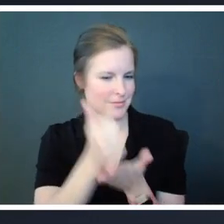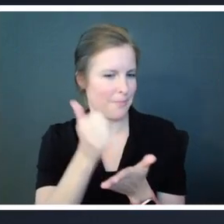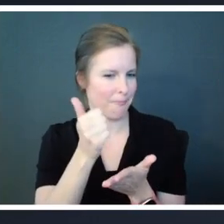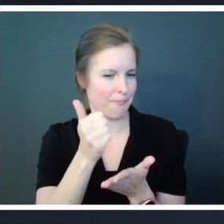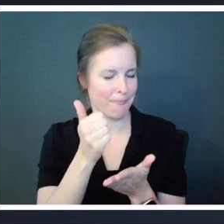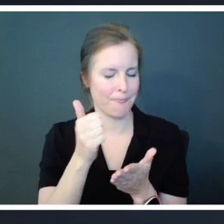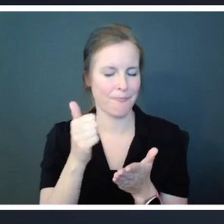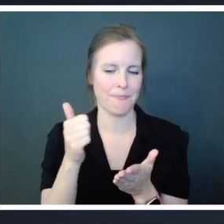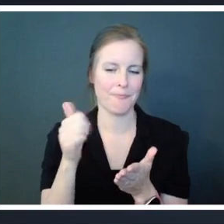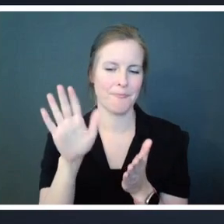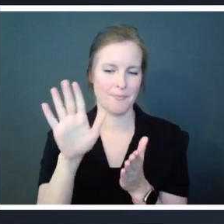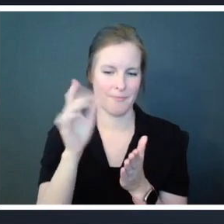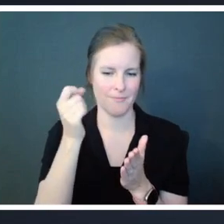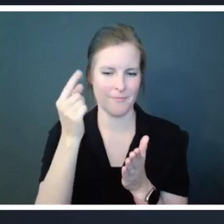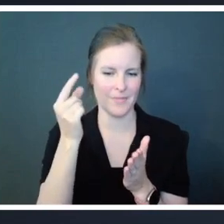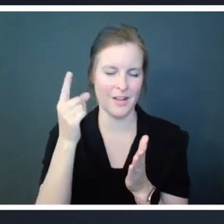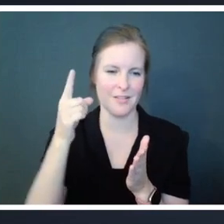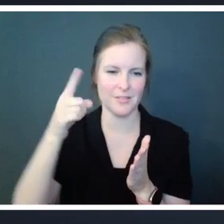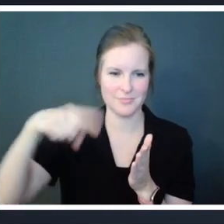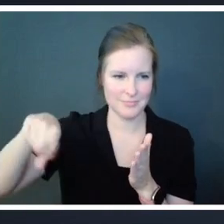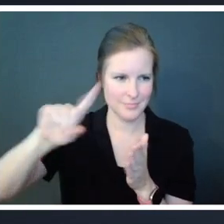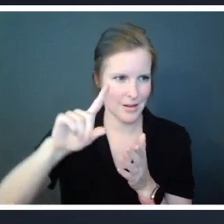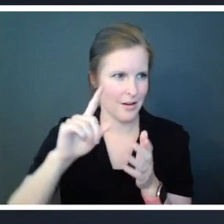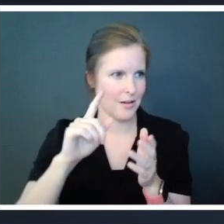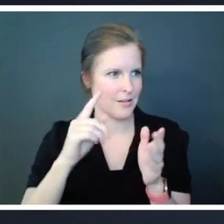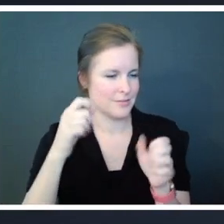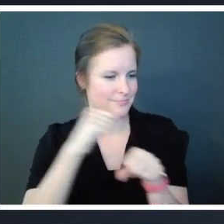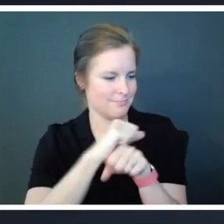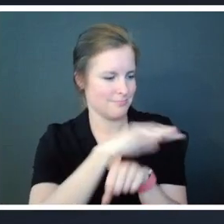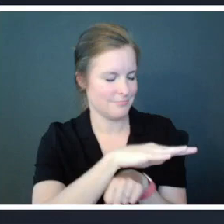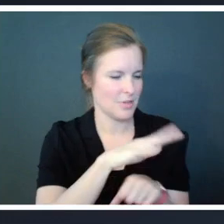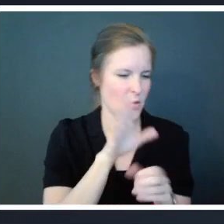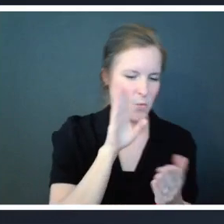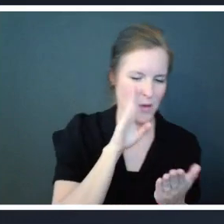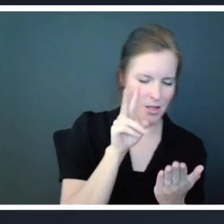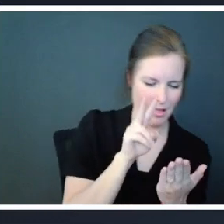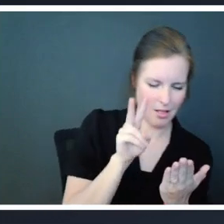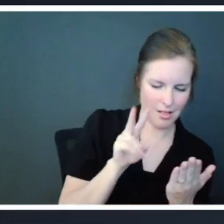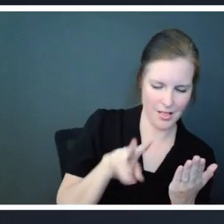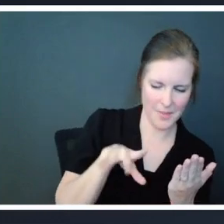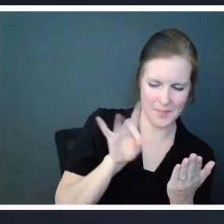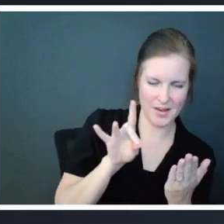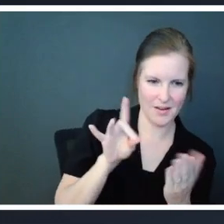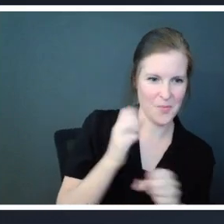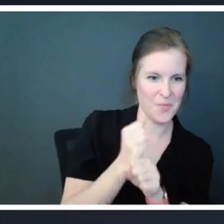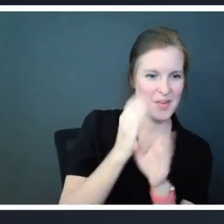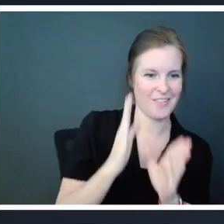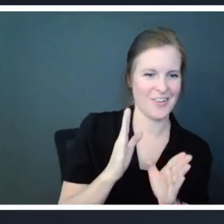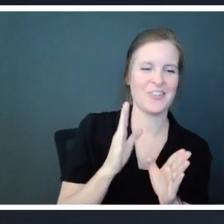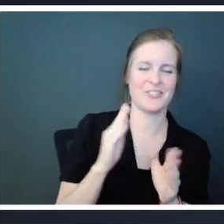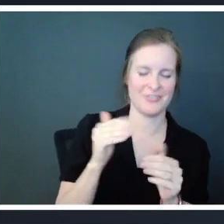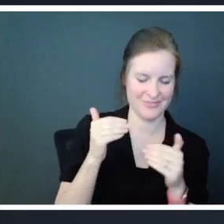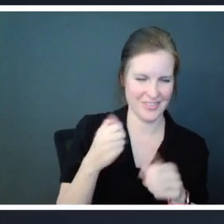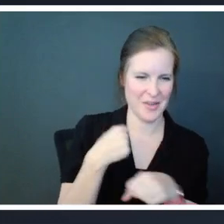is selected through a public art contest like that. And while the actual Federal Duck Stamp